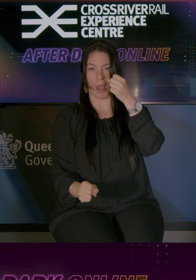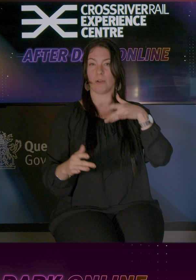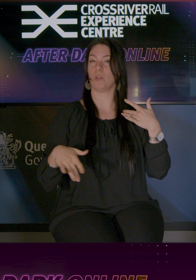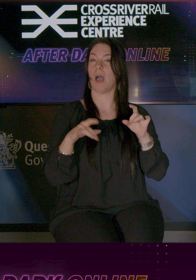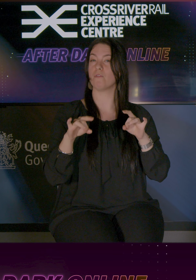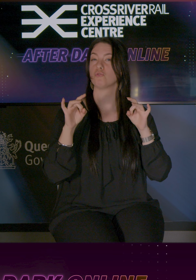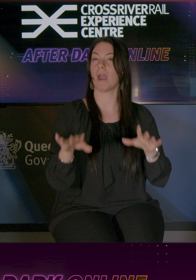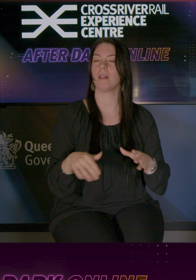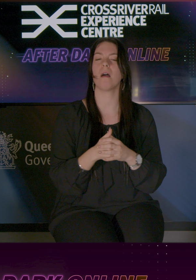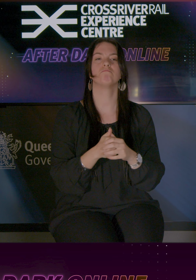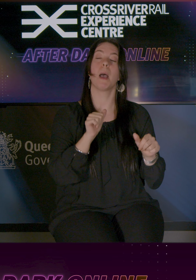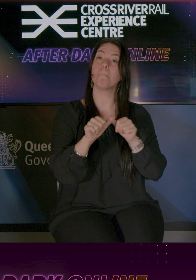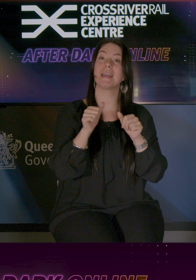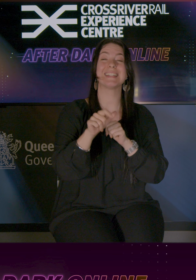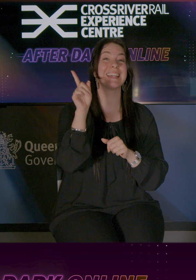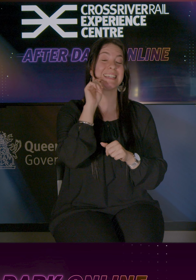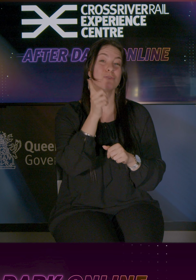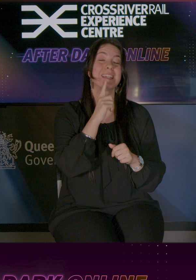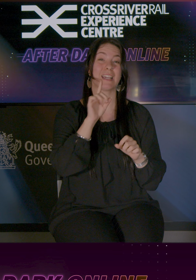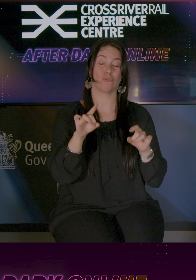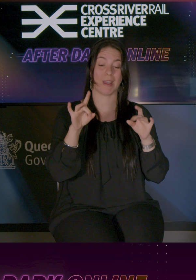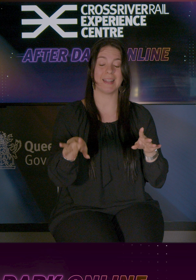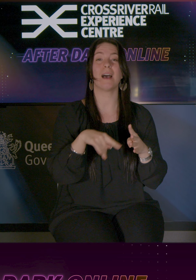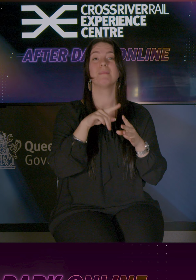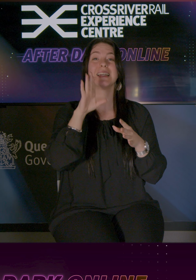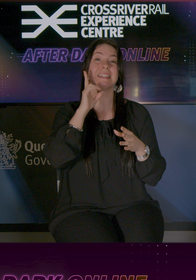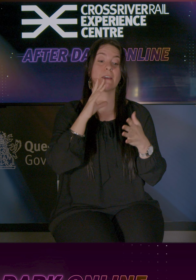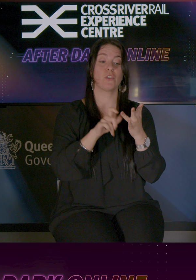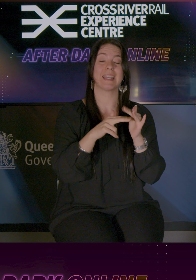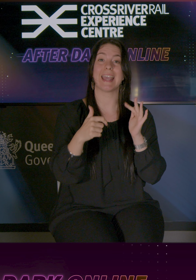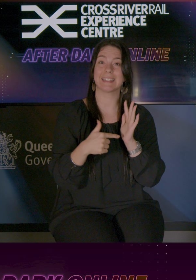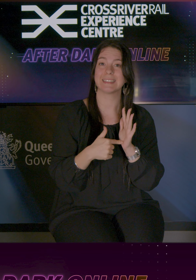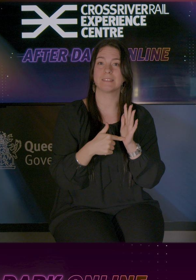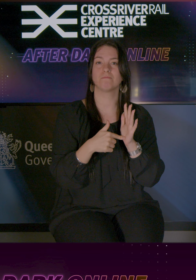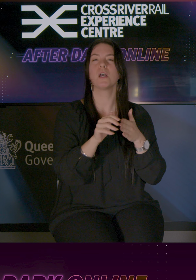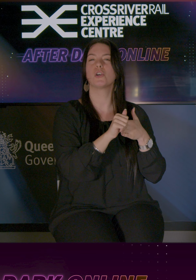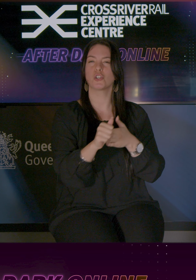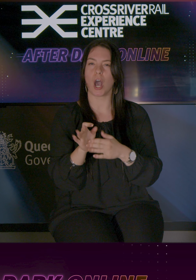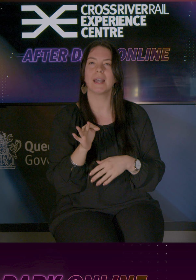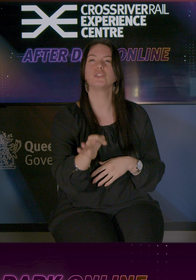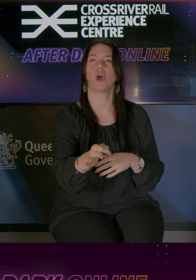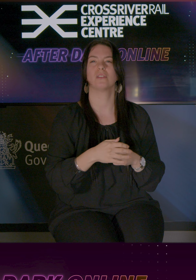better here in Australia deaf connect guide dogs Ms Queensland to name a few